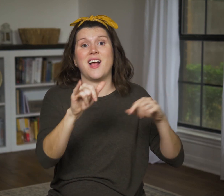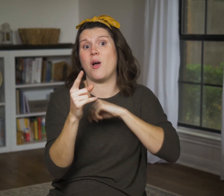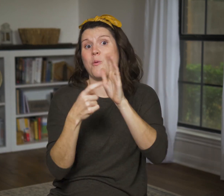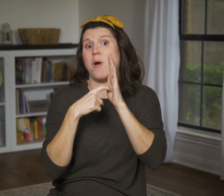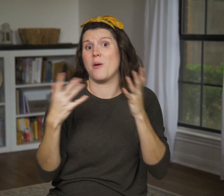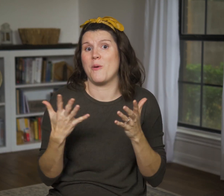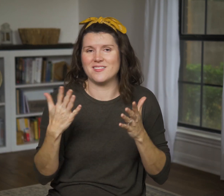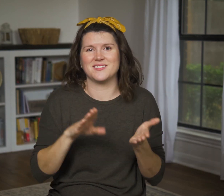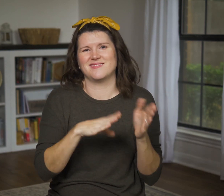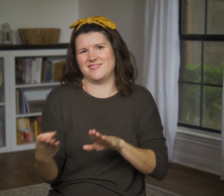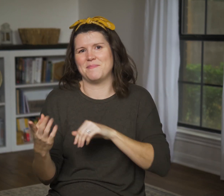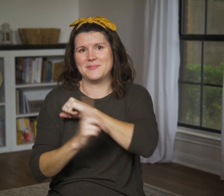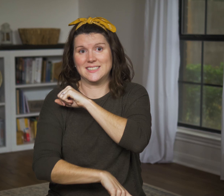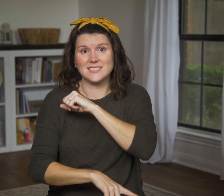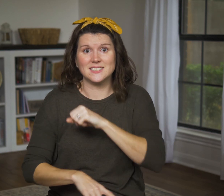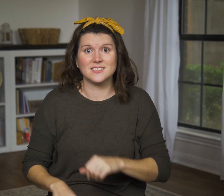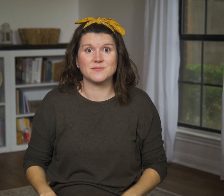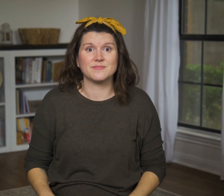it requires the death penalty.